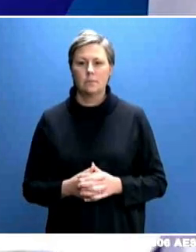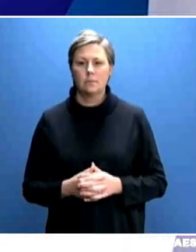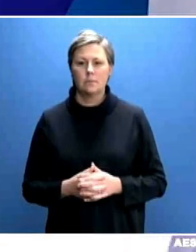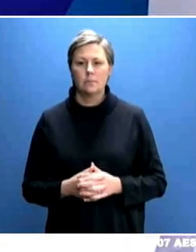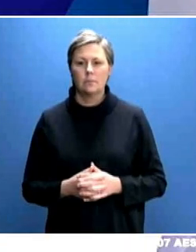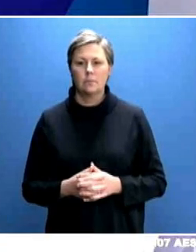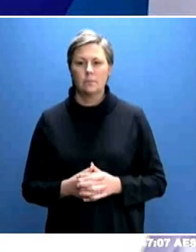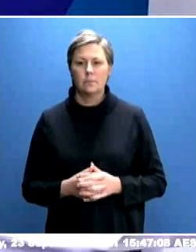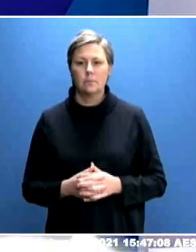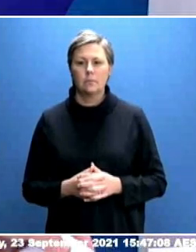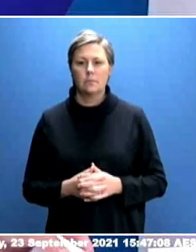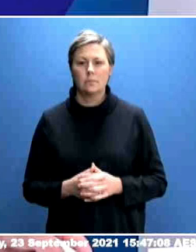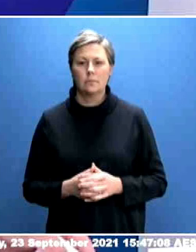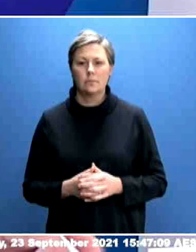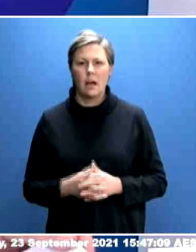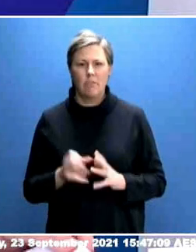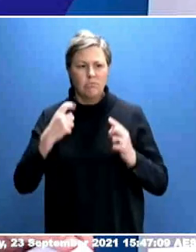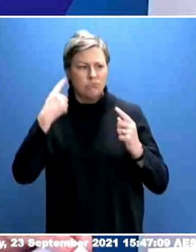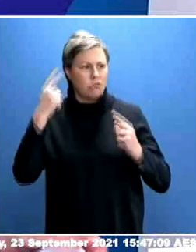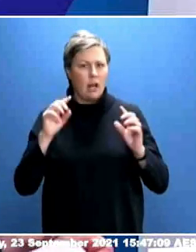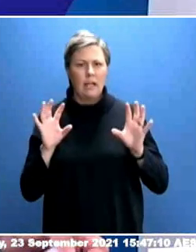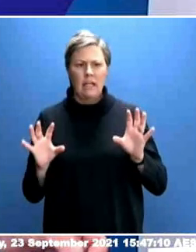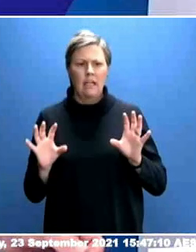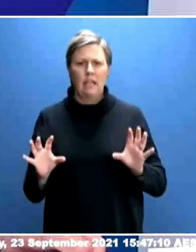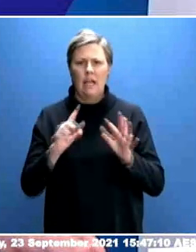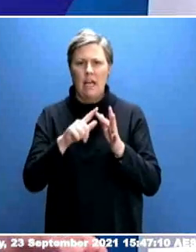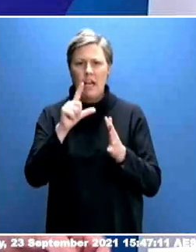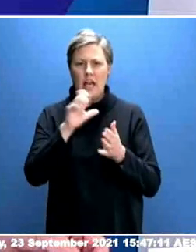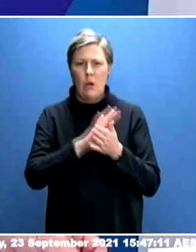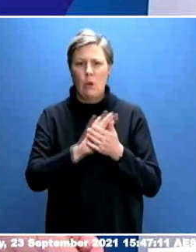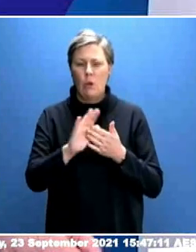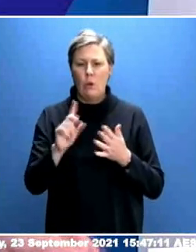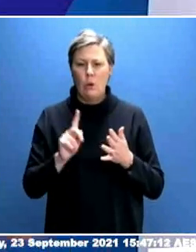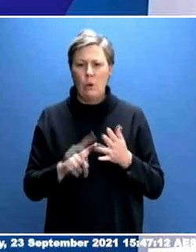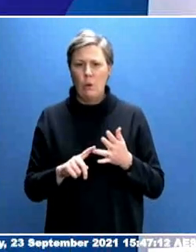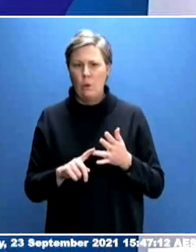We seem to have some echoing of substantial proportions, but thank you